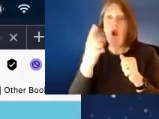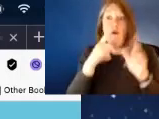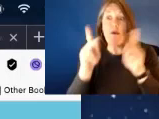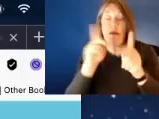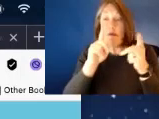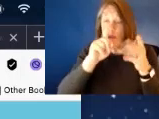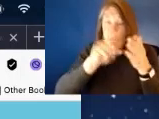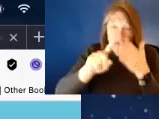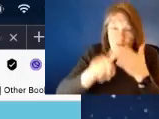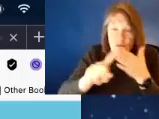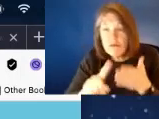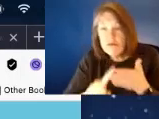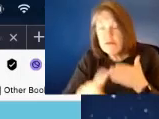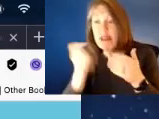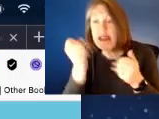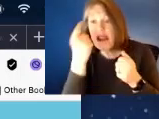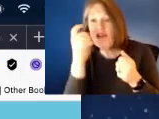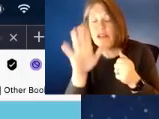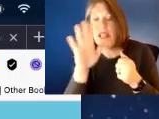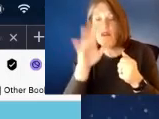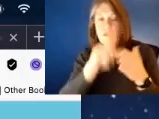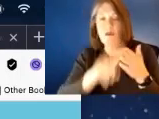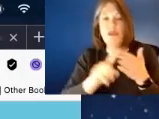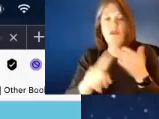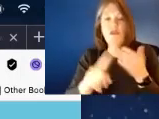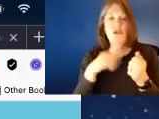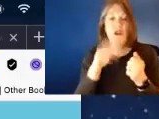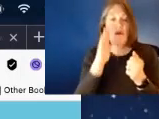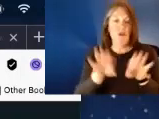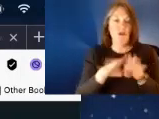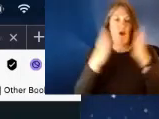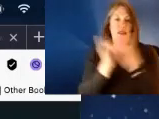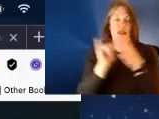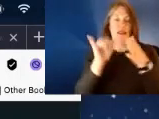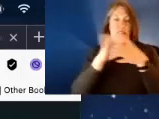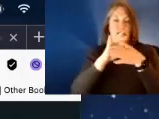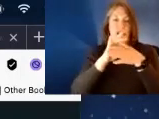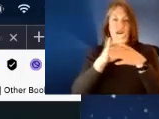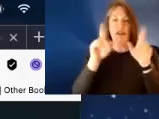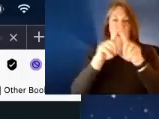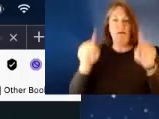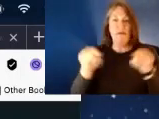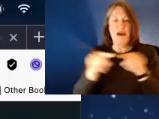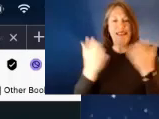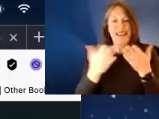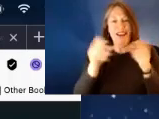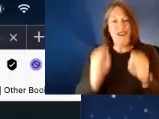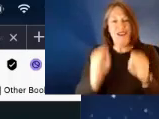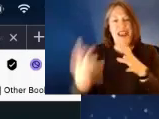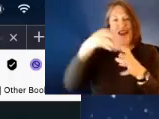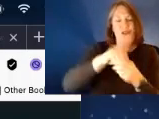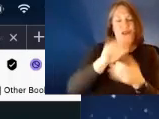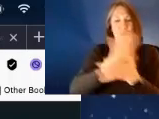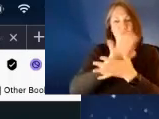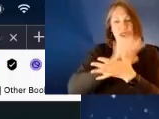06:43:47 I will just open this content box here. You can include videos. I will display